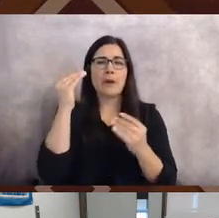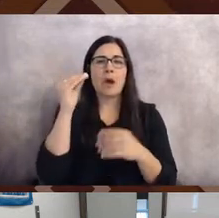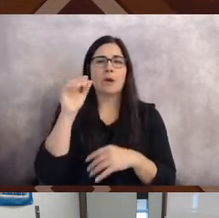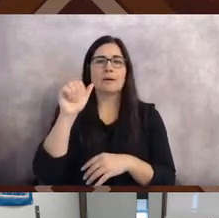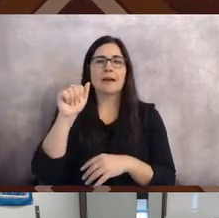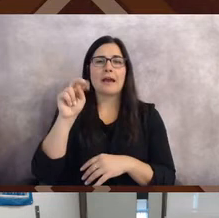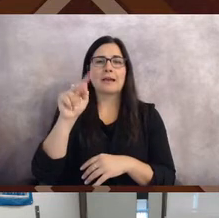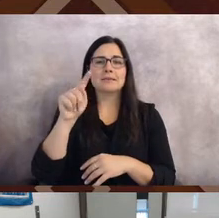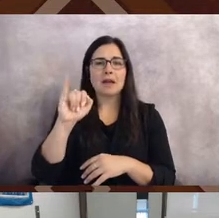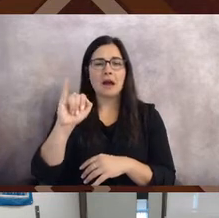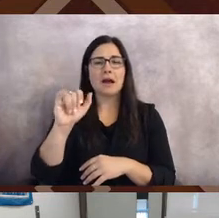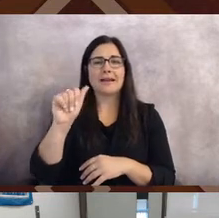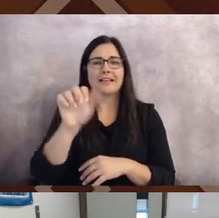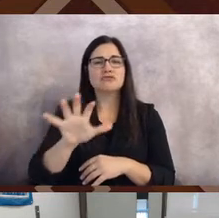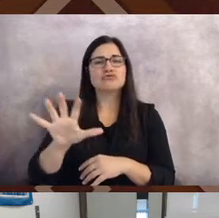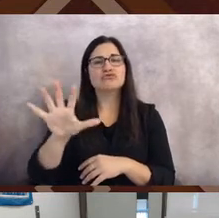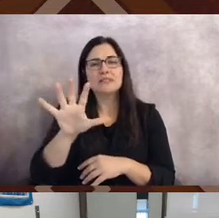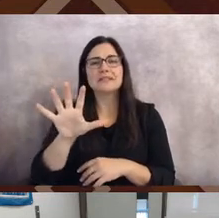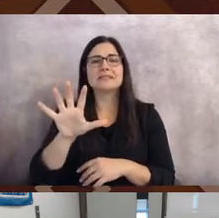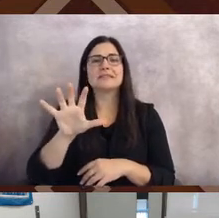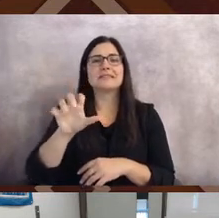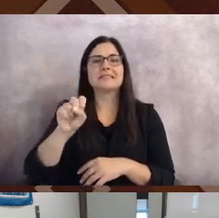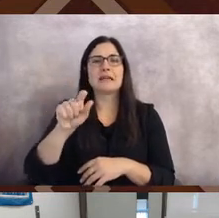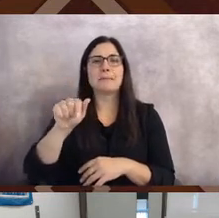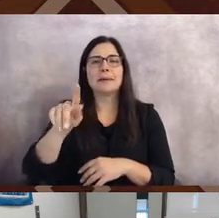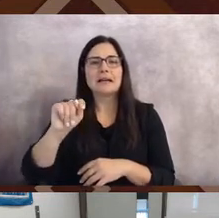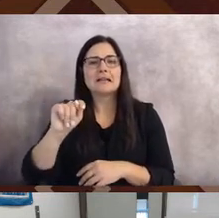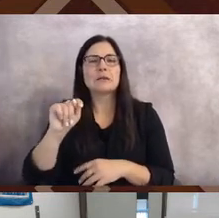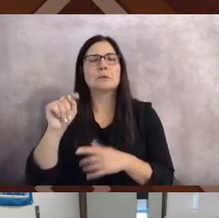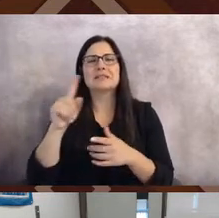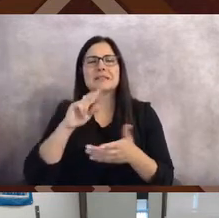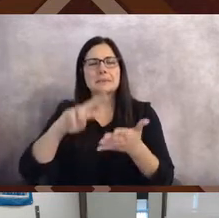So the first one, right, it's just this idea of violence,